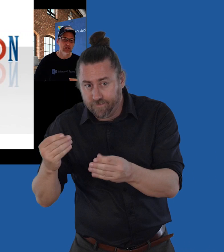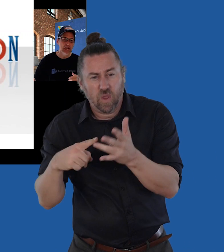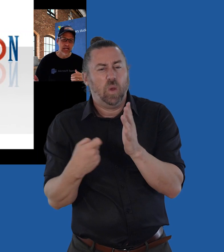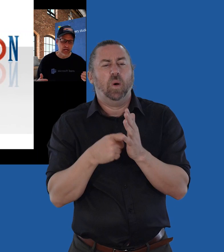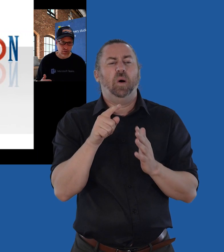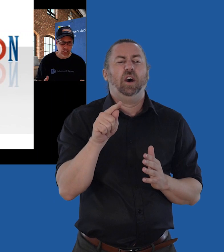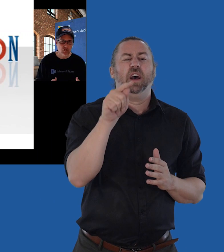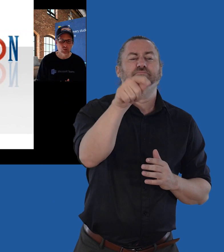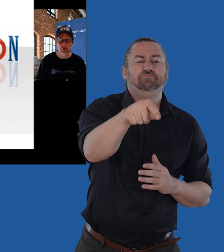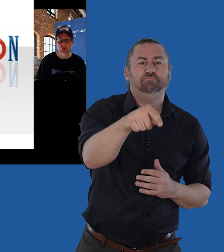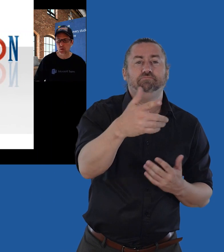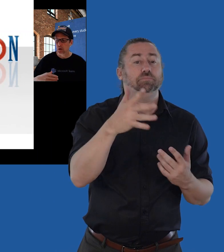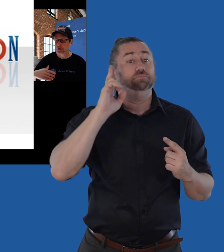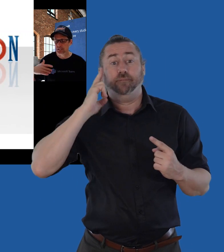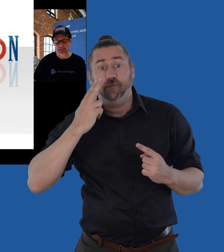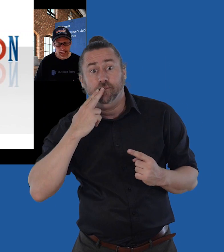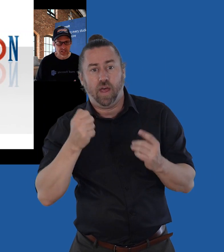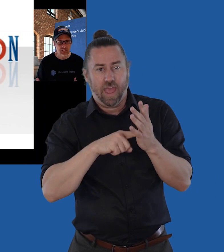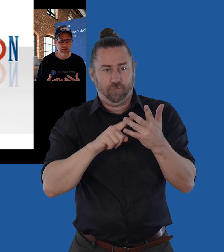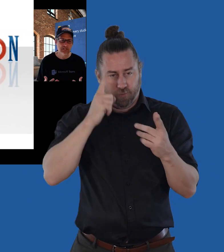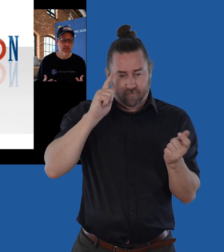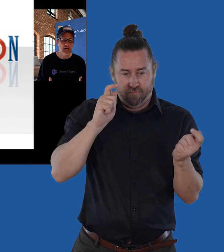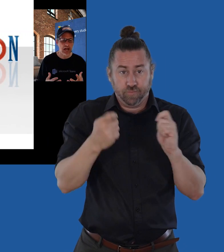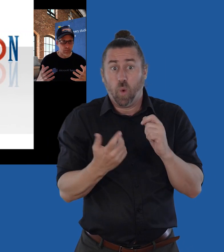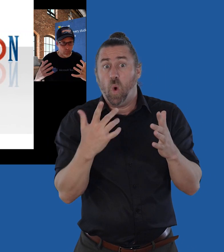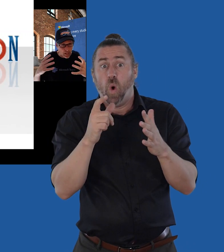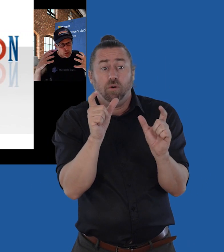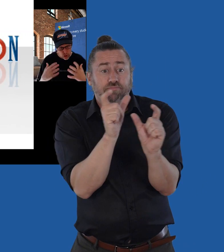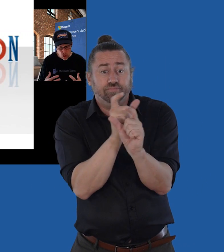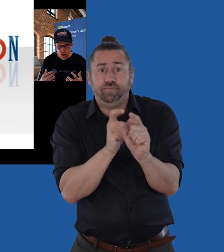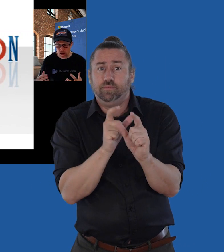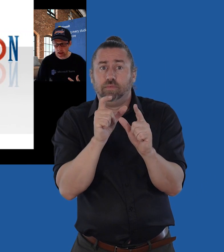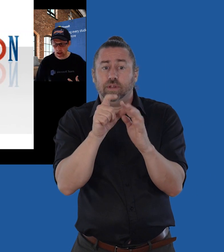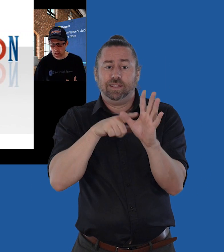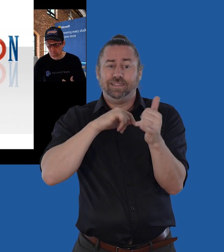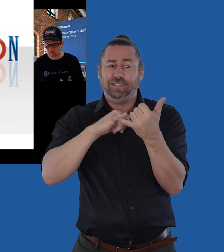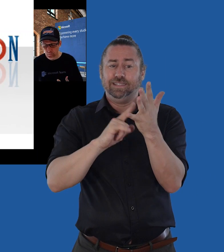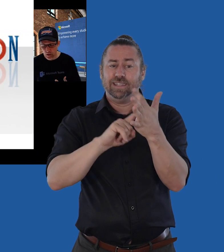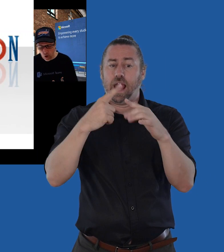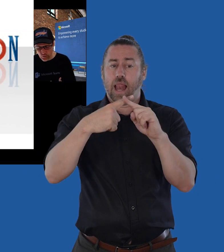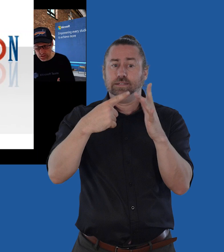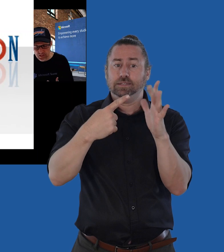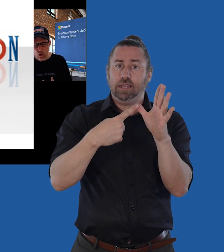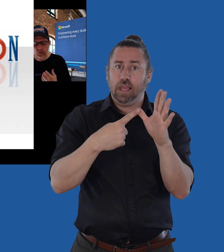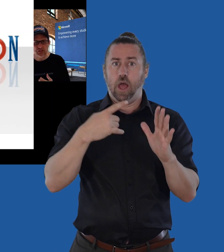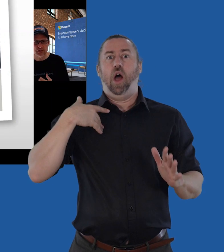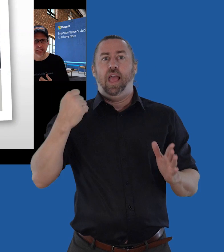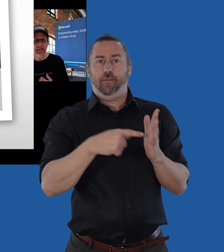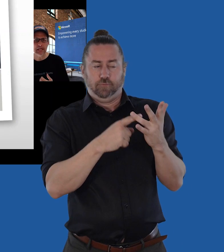you know, hearing issues or dyslexia, et cetera. And it put a lot of onus onto me.